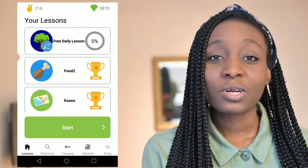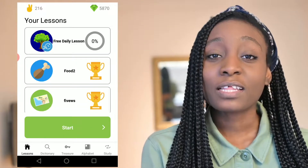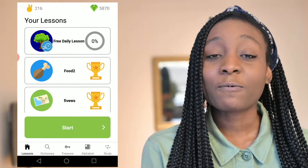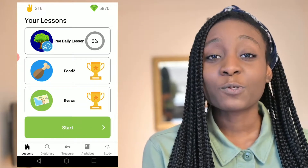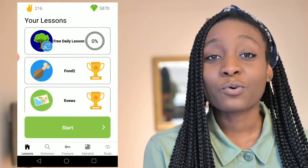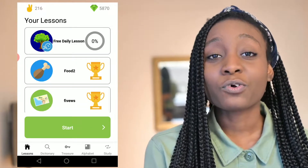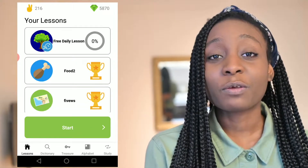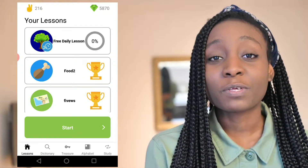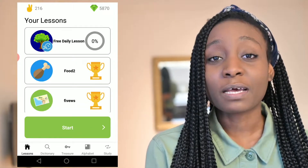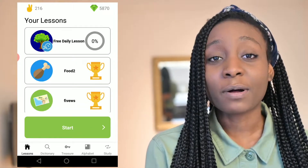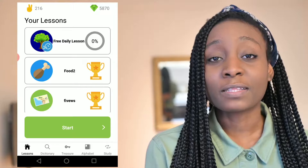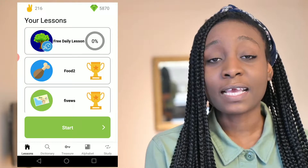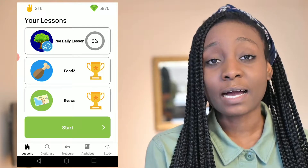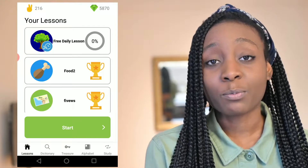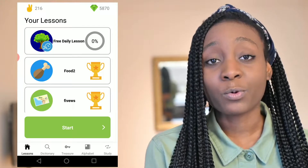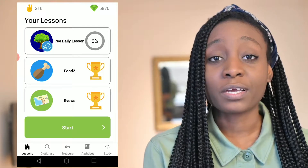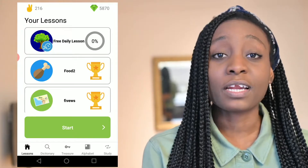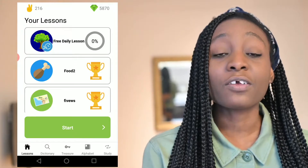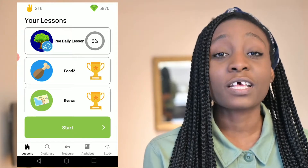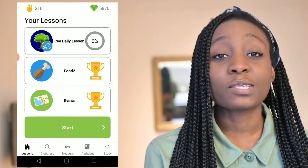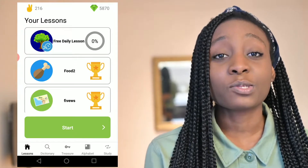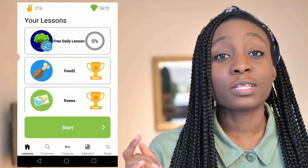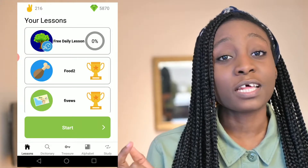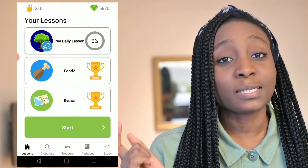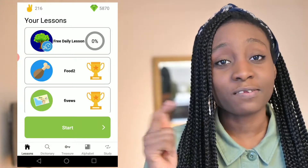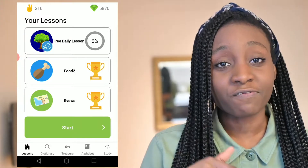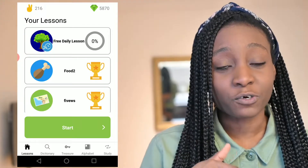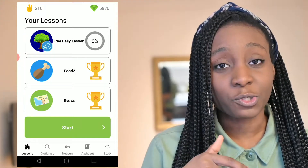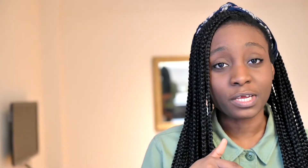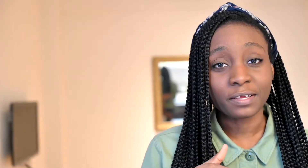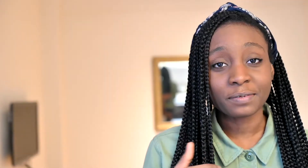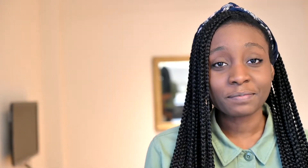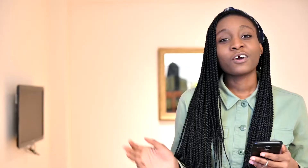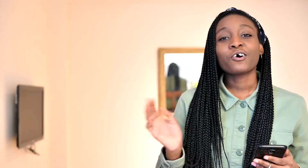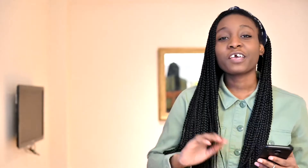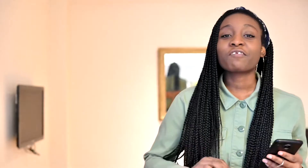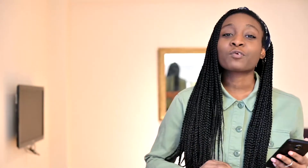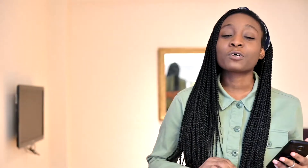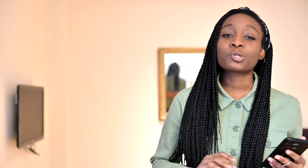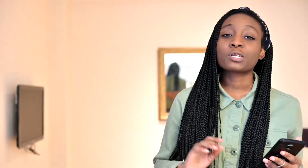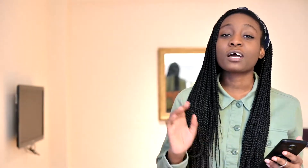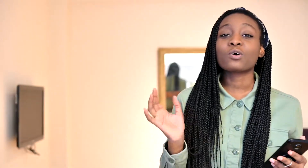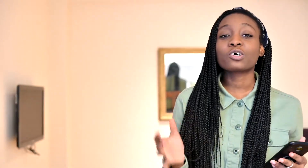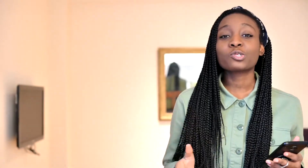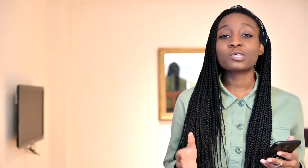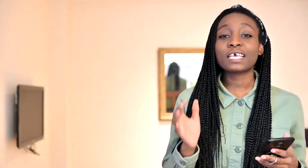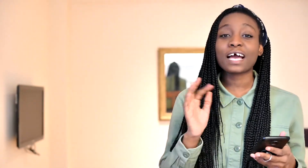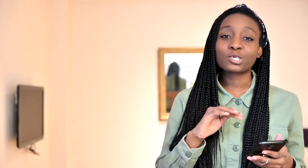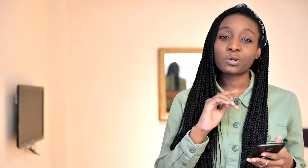So now that we've spoken a bit about the app we can now get into the lesson for today. Okay everyone so now on to the actual